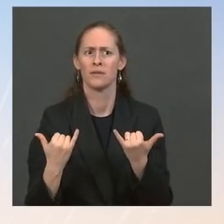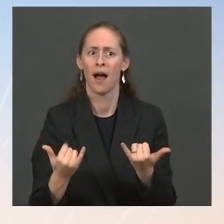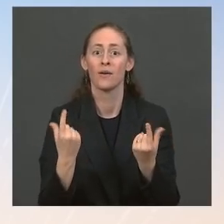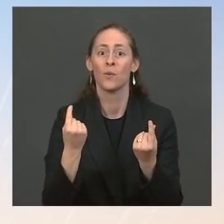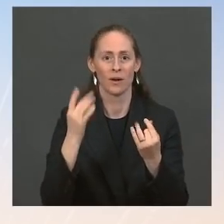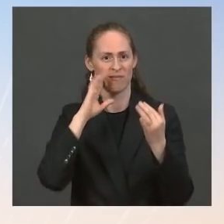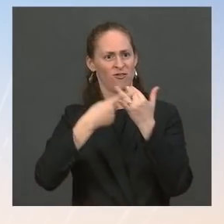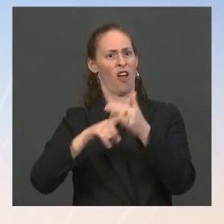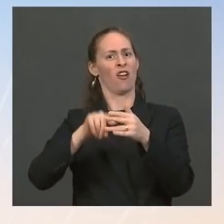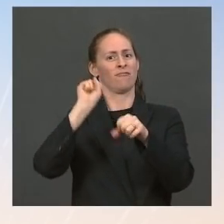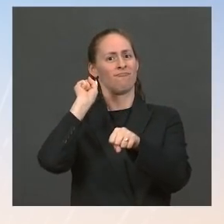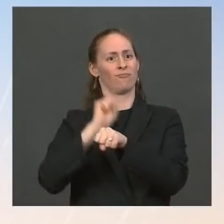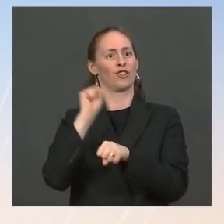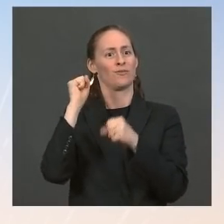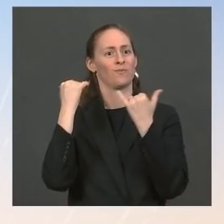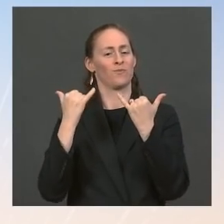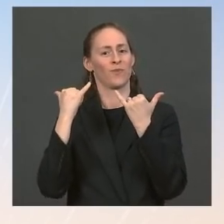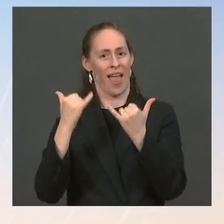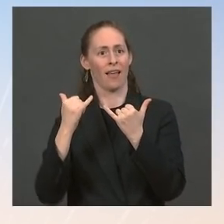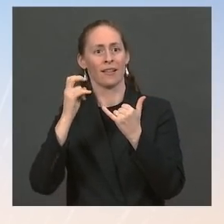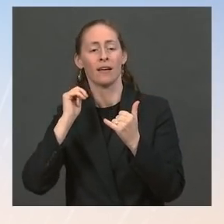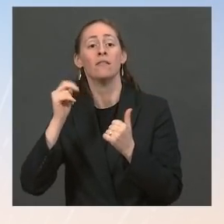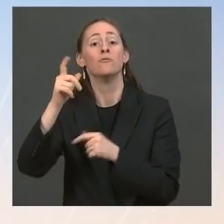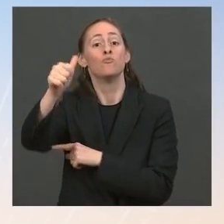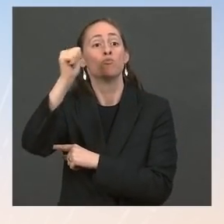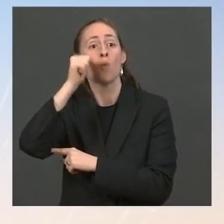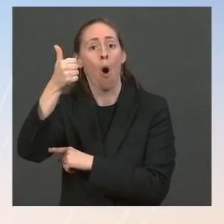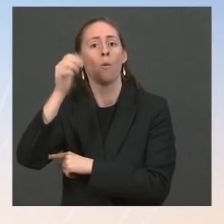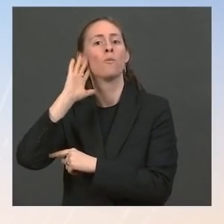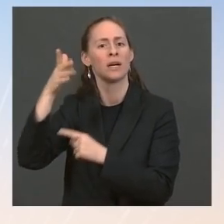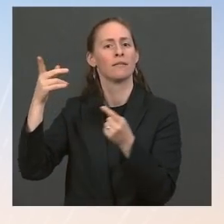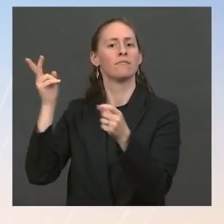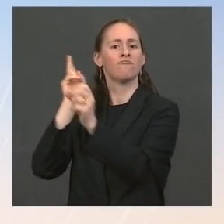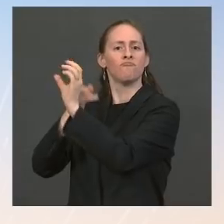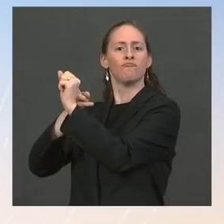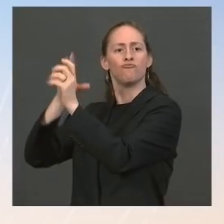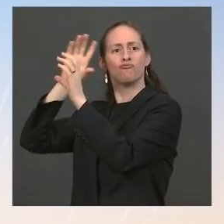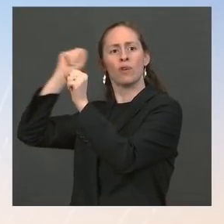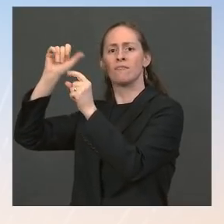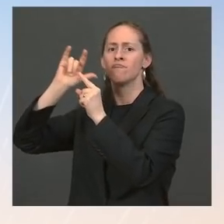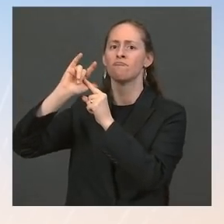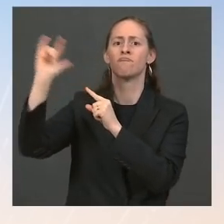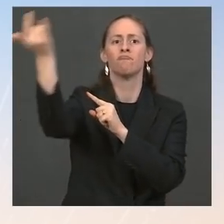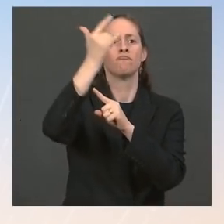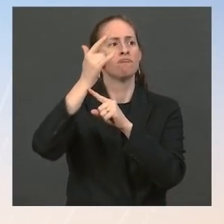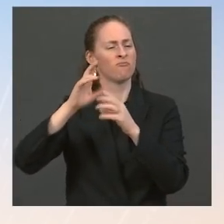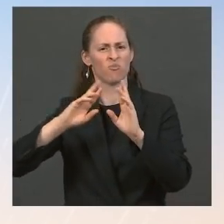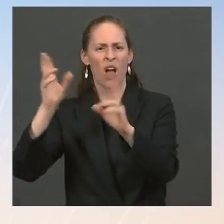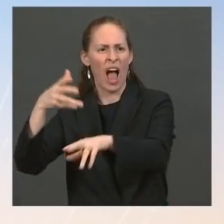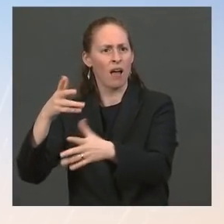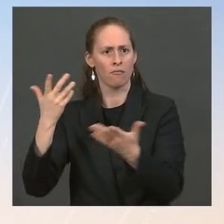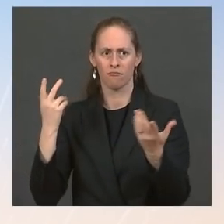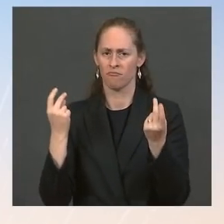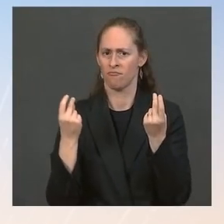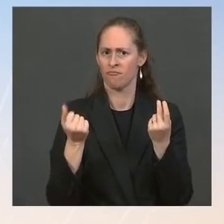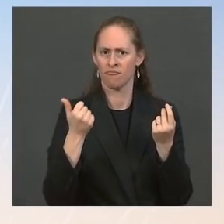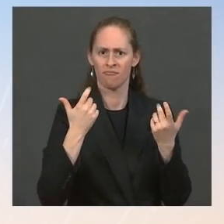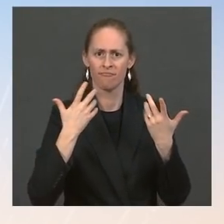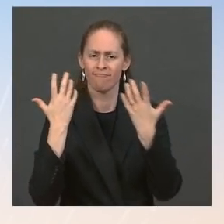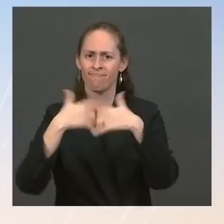And then he will be getting to work right away. And as our executive order is an indication of, the President is very focused --